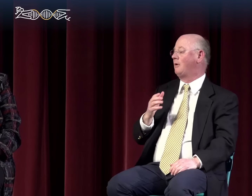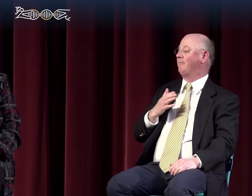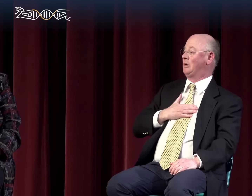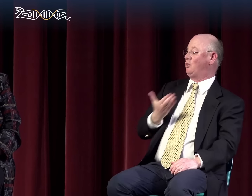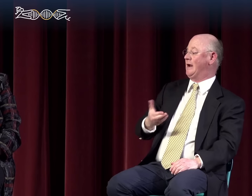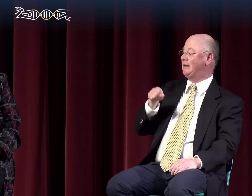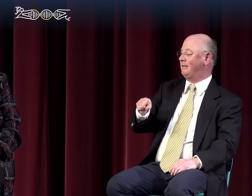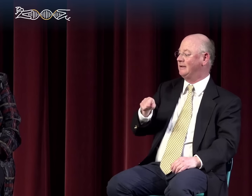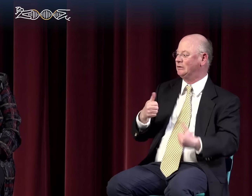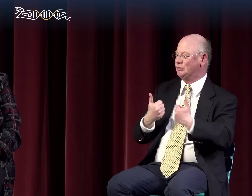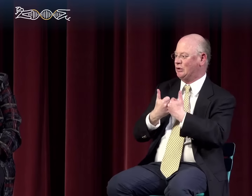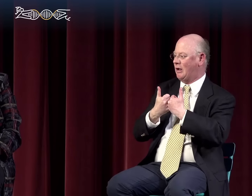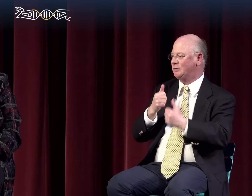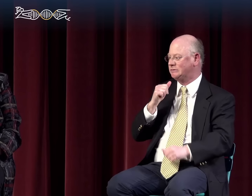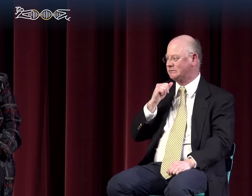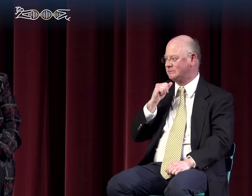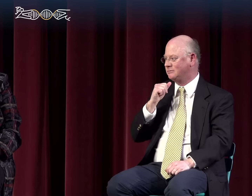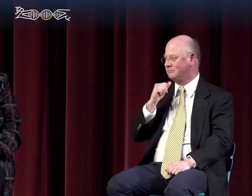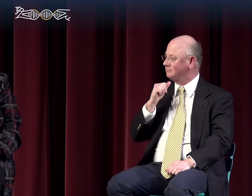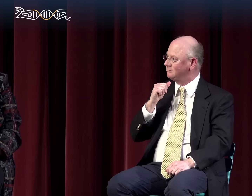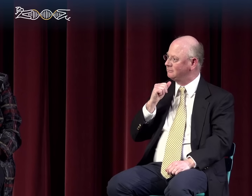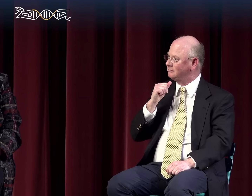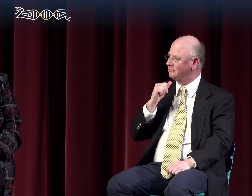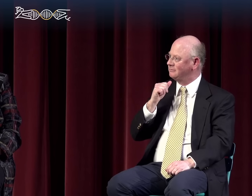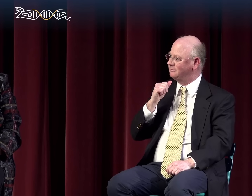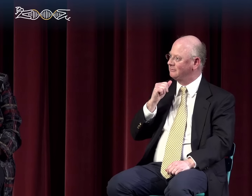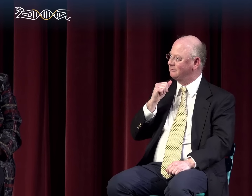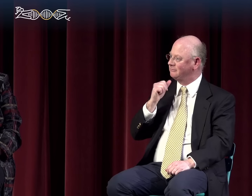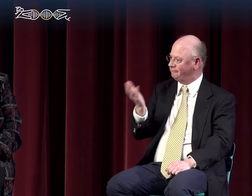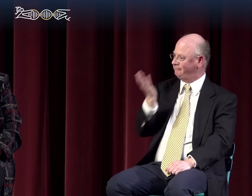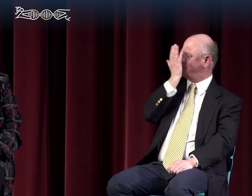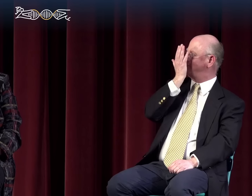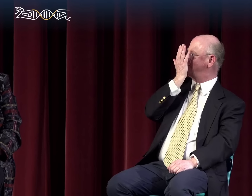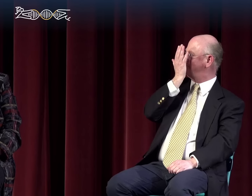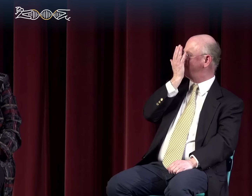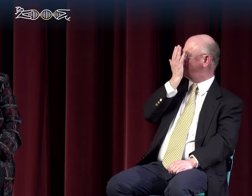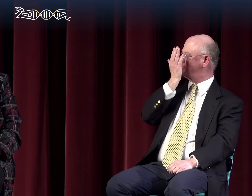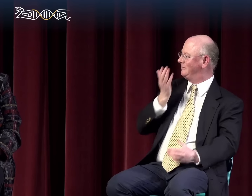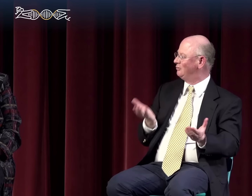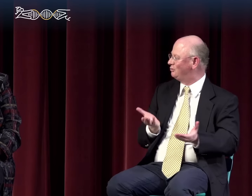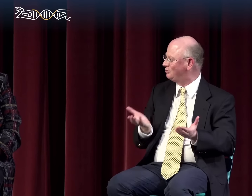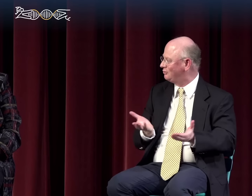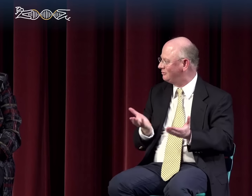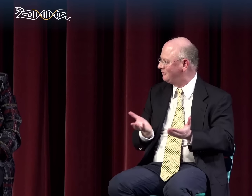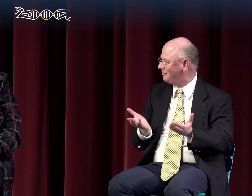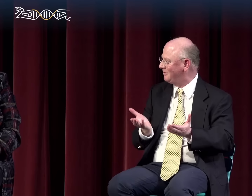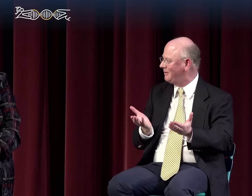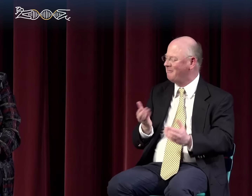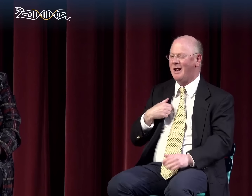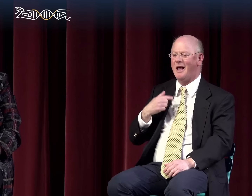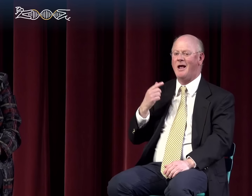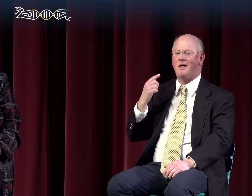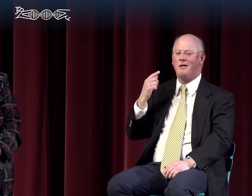Now, I would say that this challenge is, is looming, absolutely.